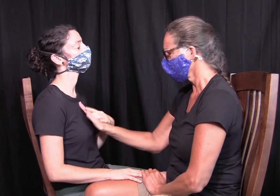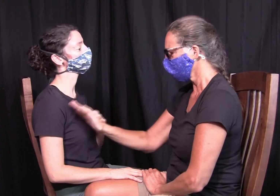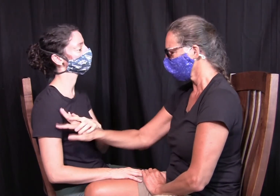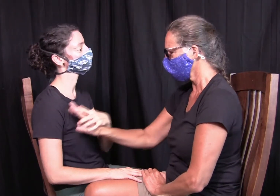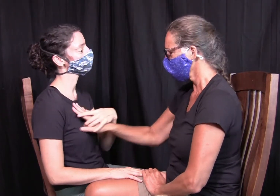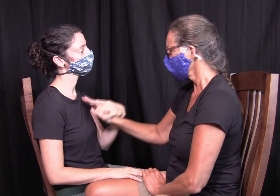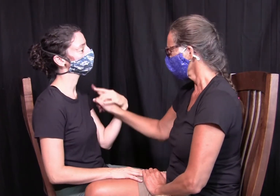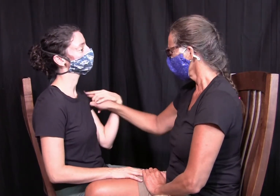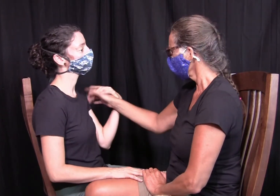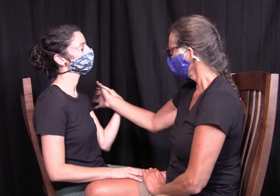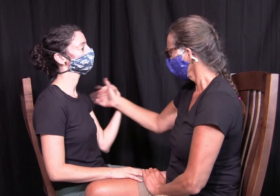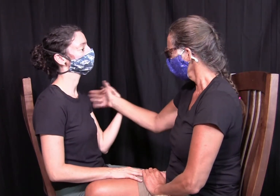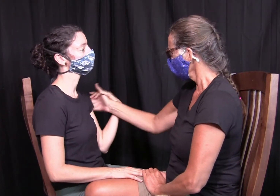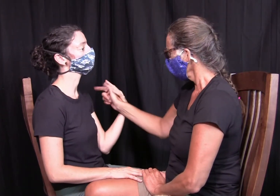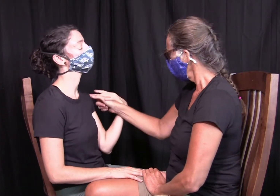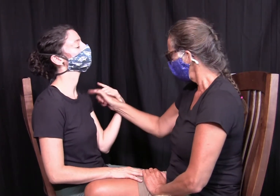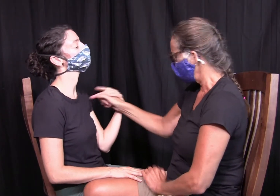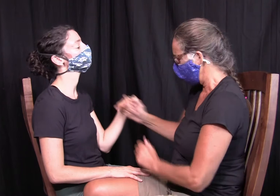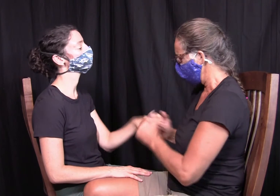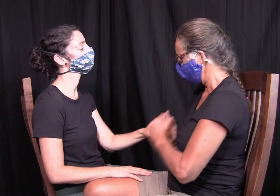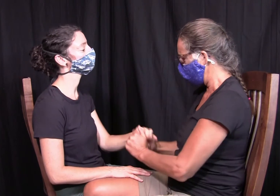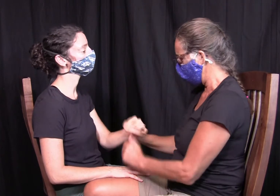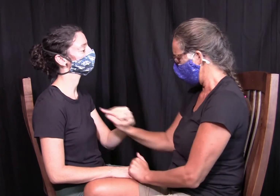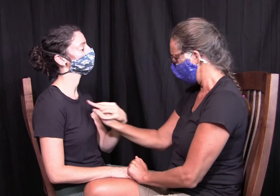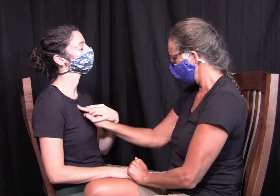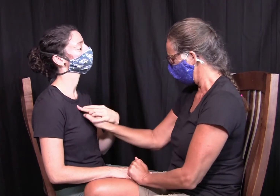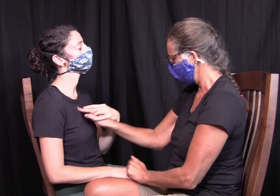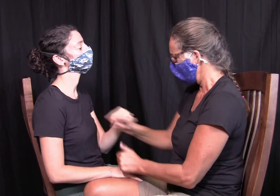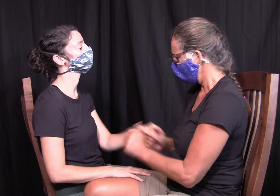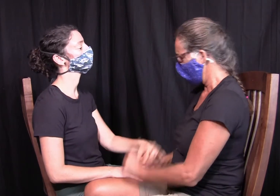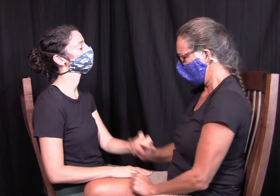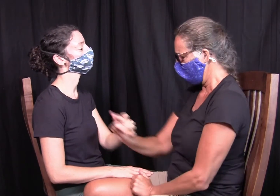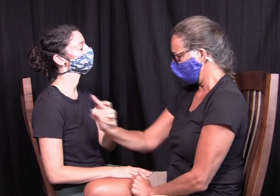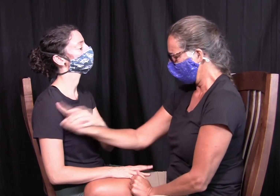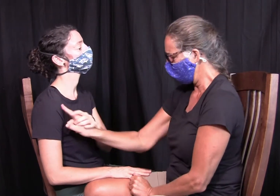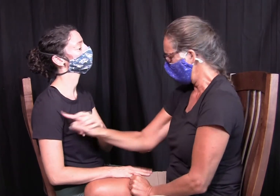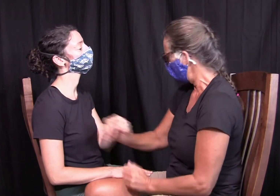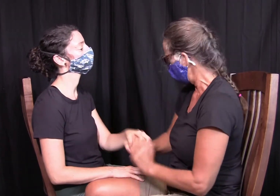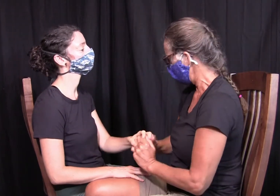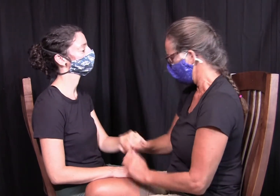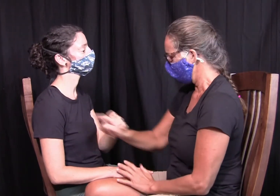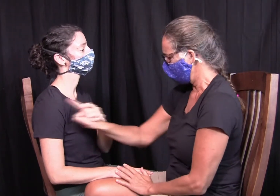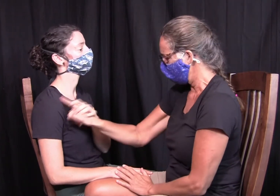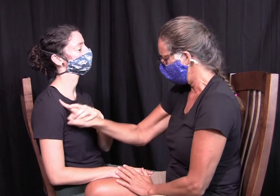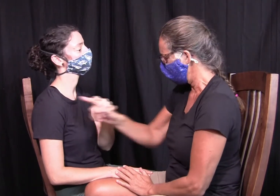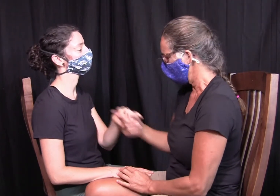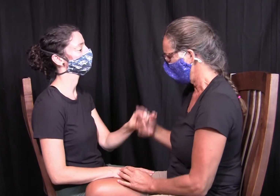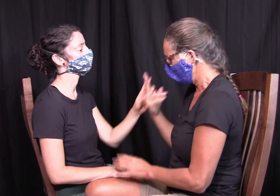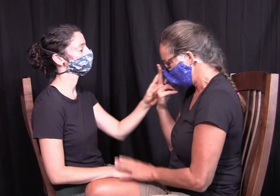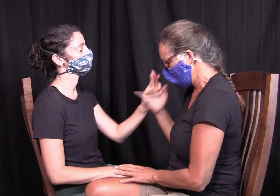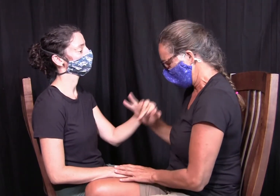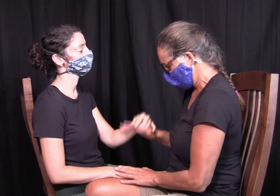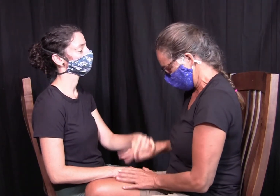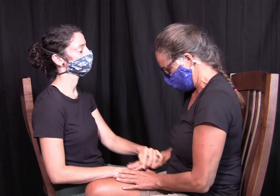converging on meaning and establishing joint attention. As DeafBlind people grow up, however, we are excluded from entering